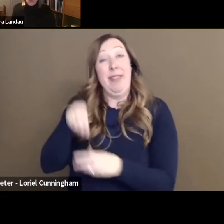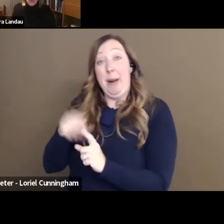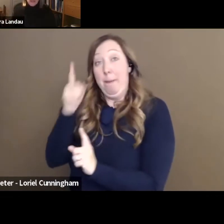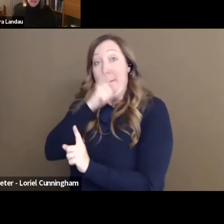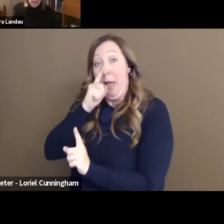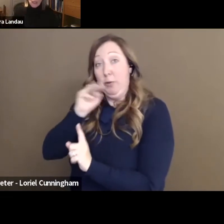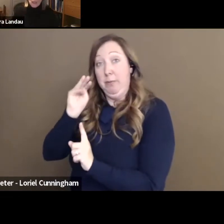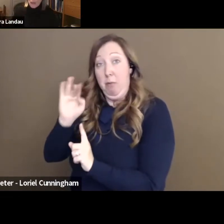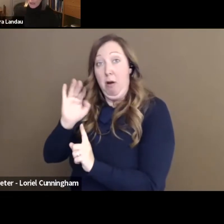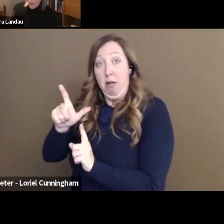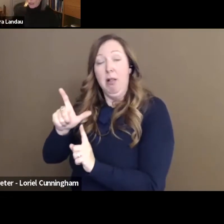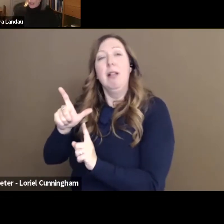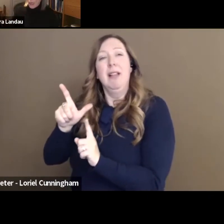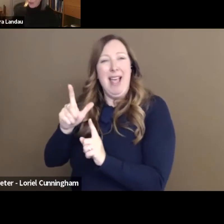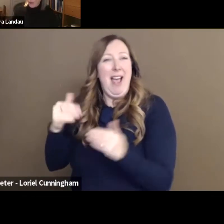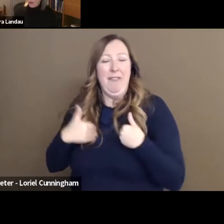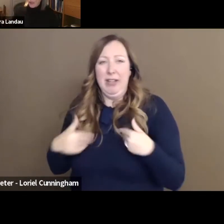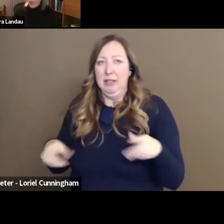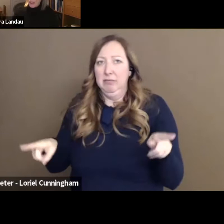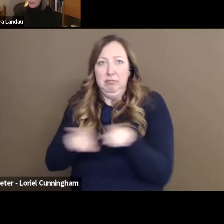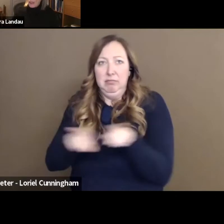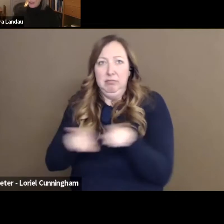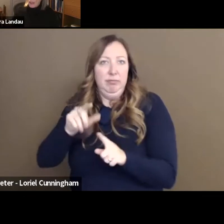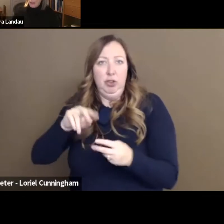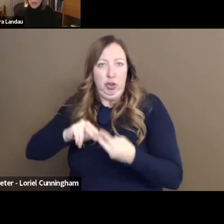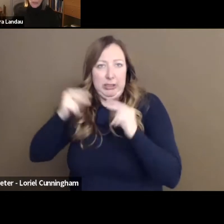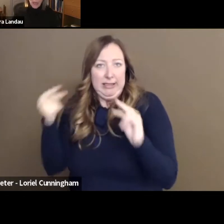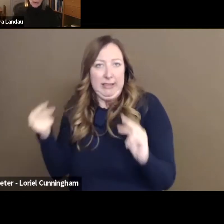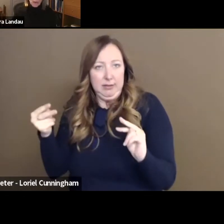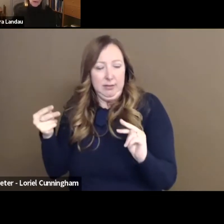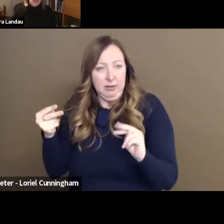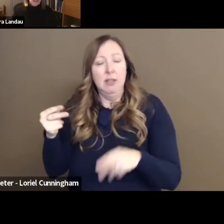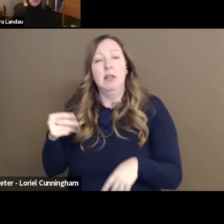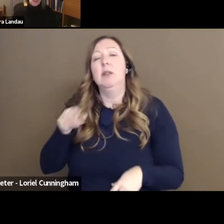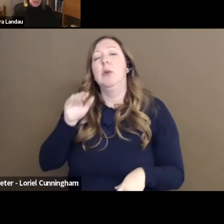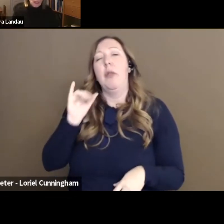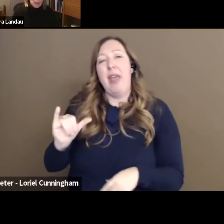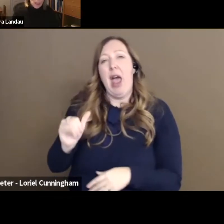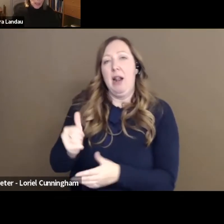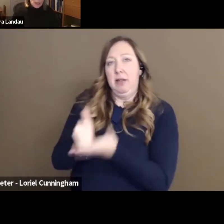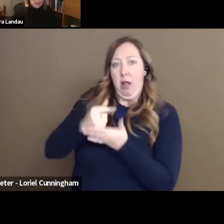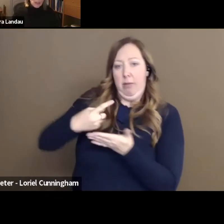area so this has actually enabled